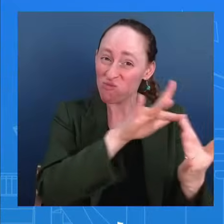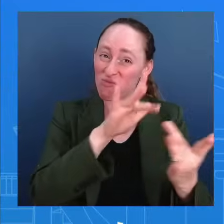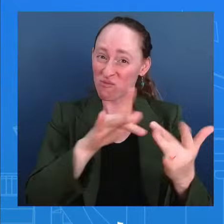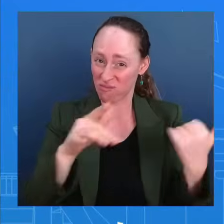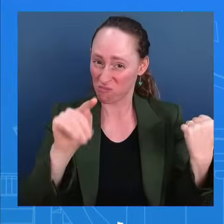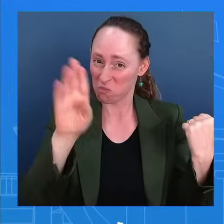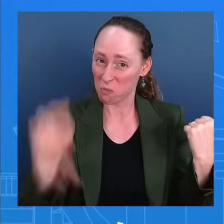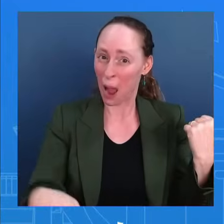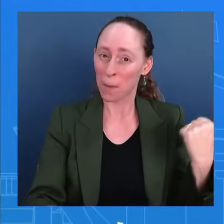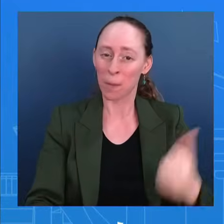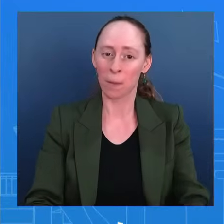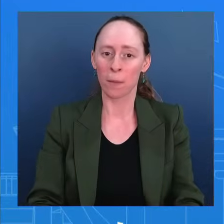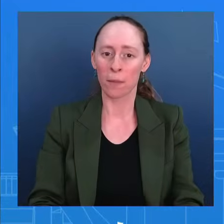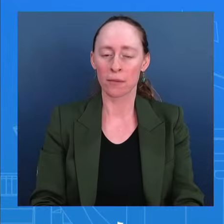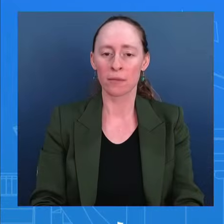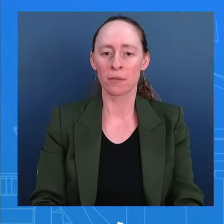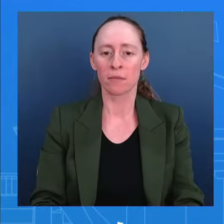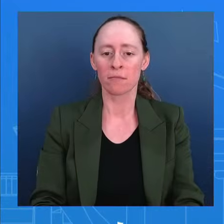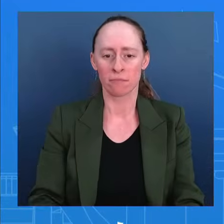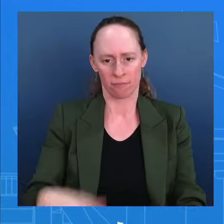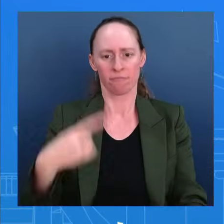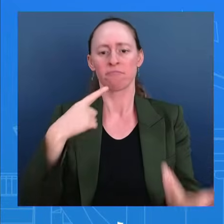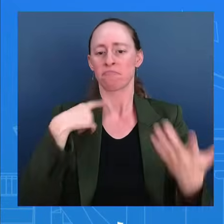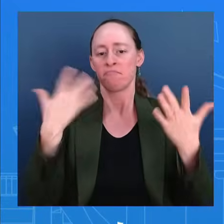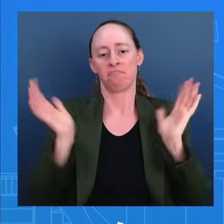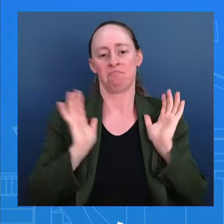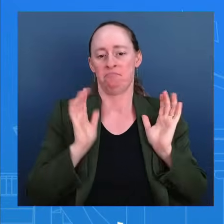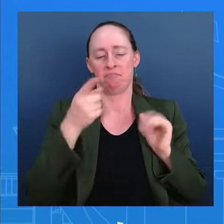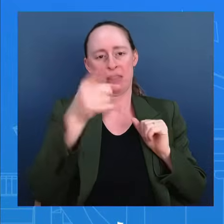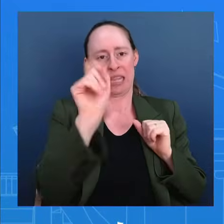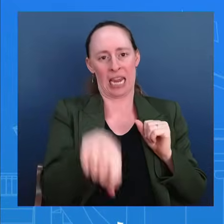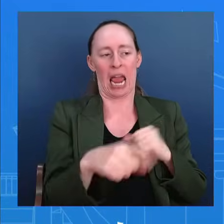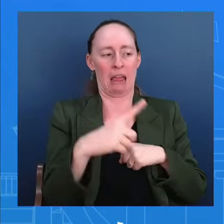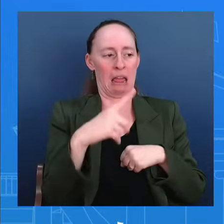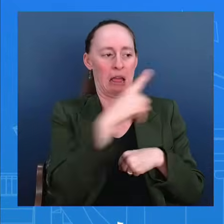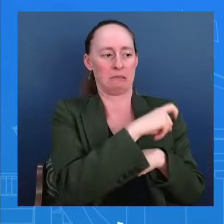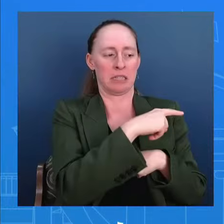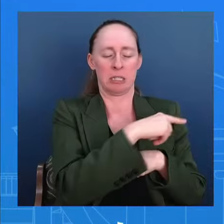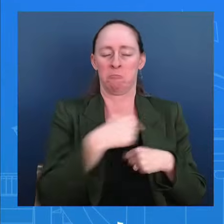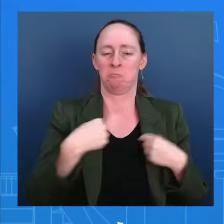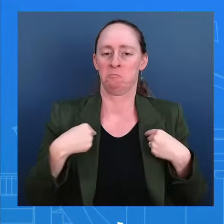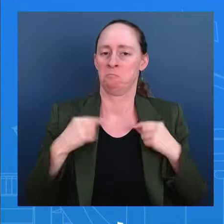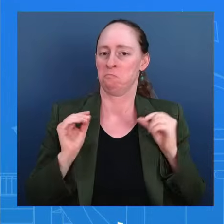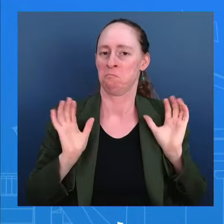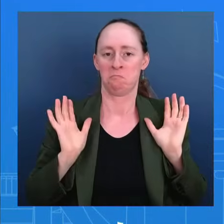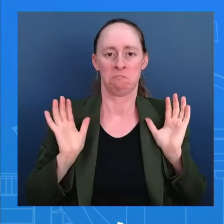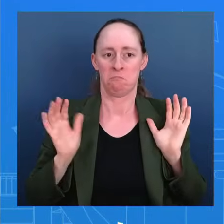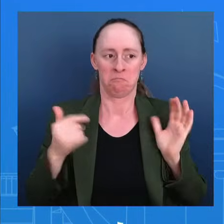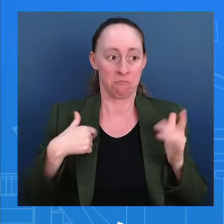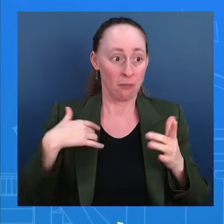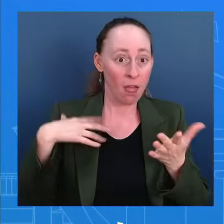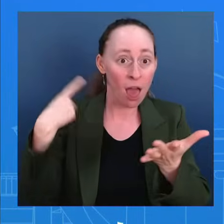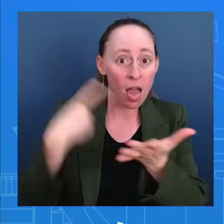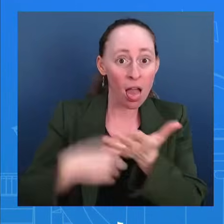I'm not going to dive into that. But what I will say is that this president is focused at --